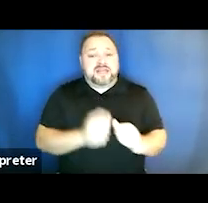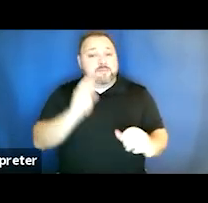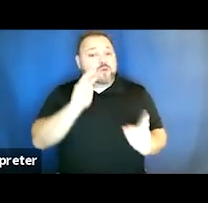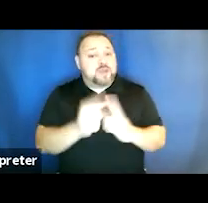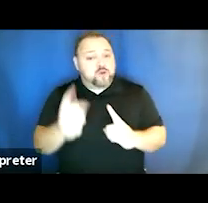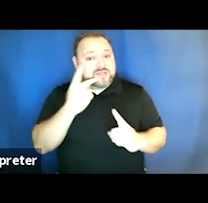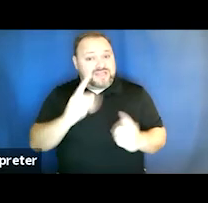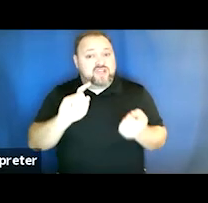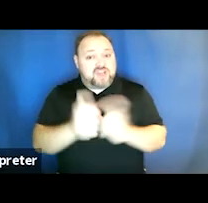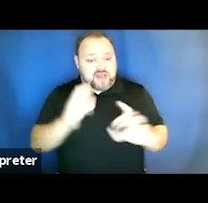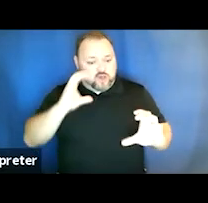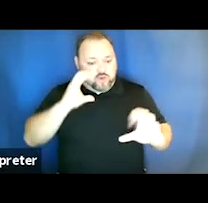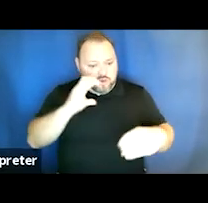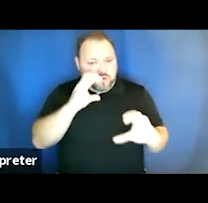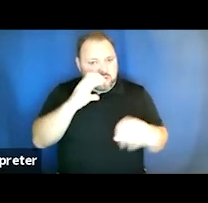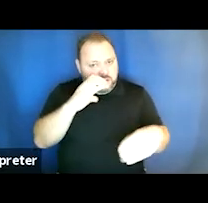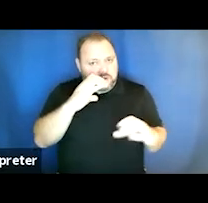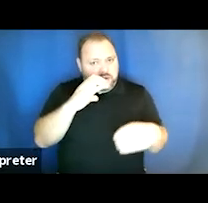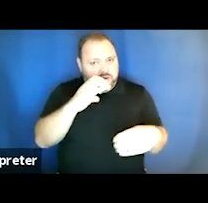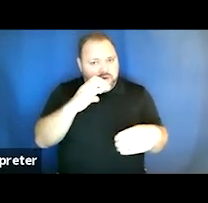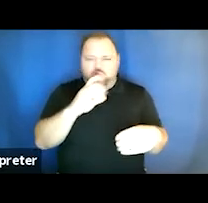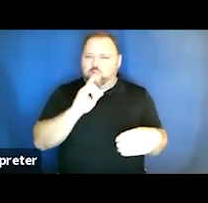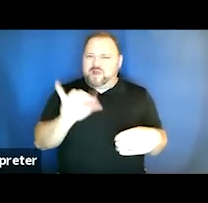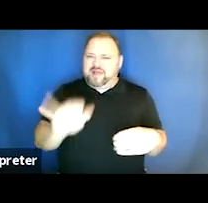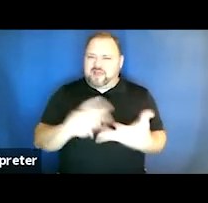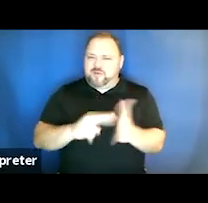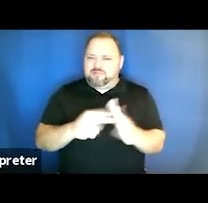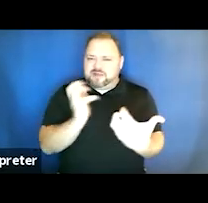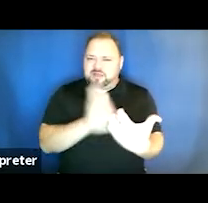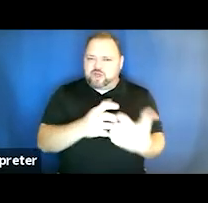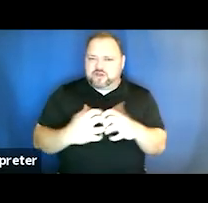Well, that's what intersectionality is for everybody,